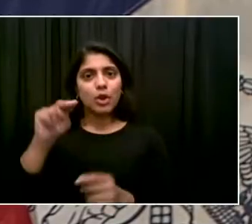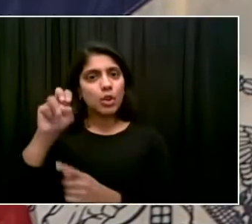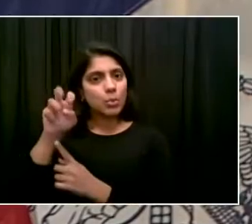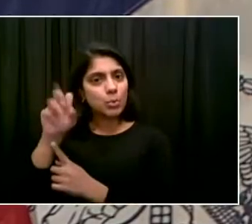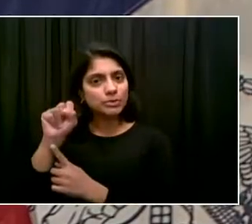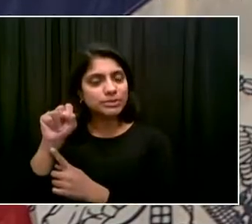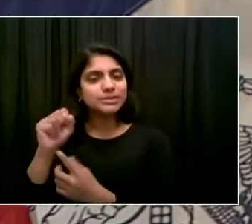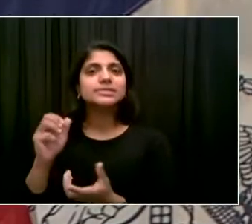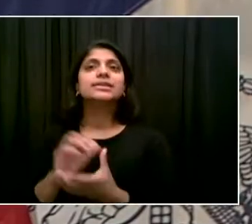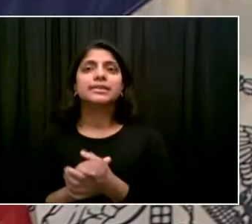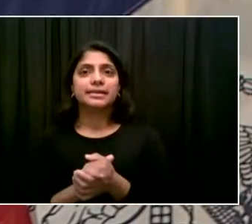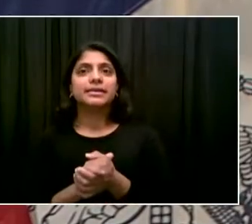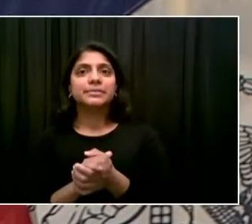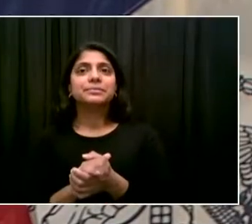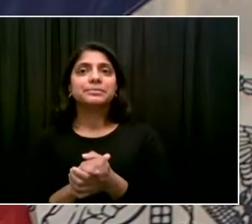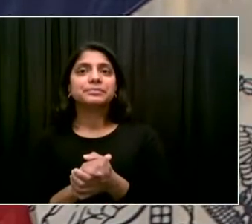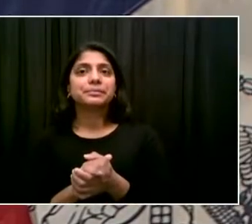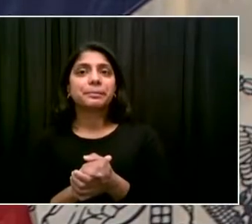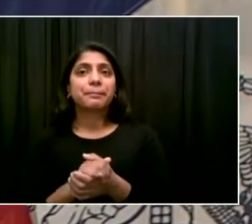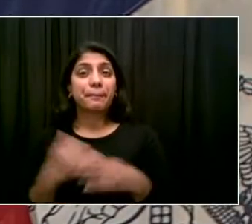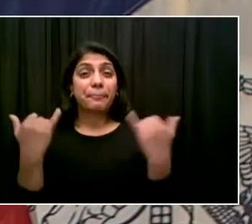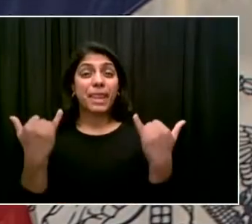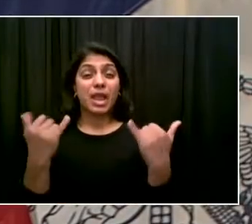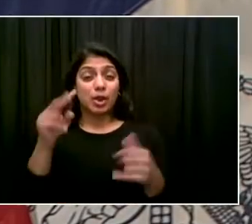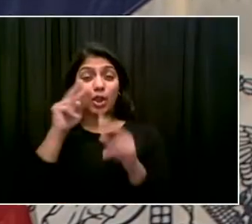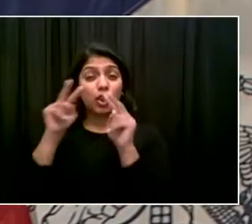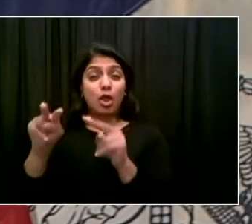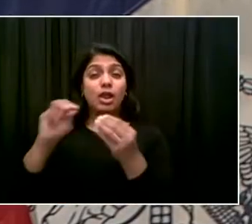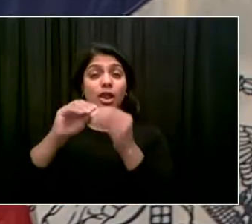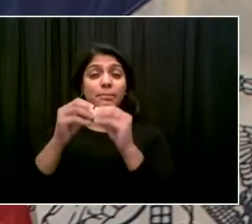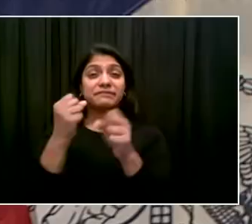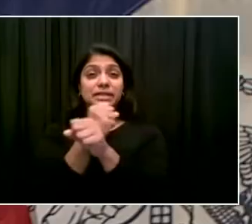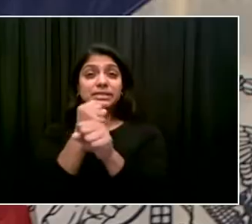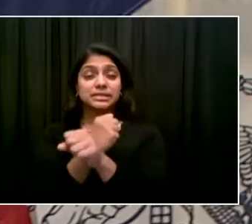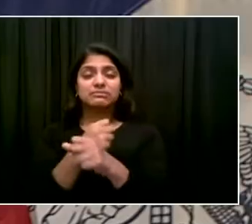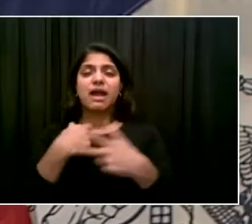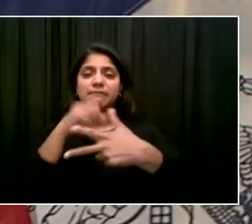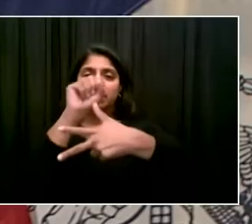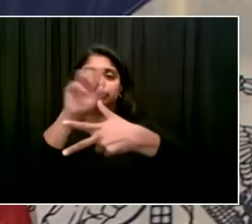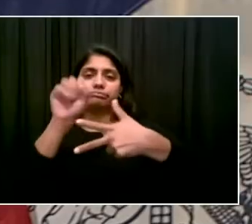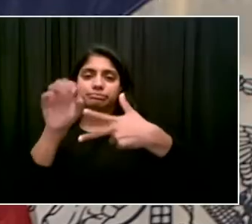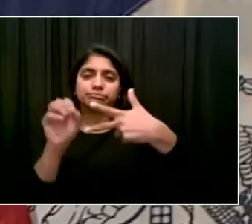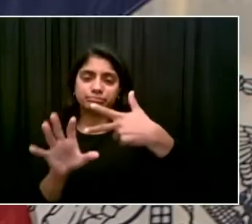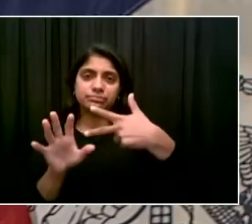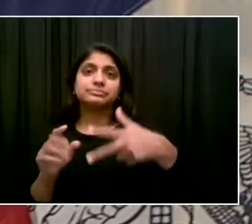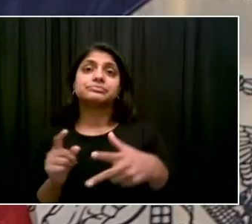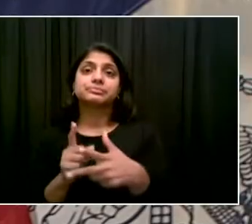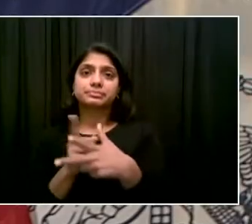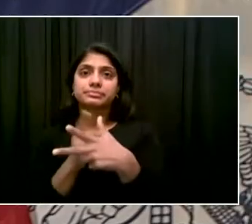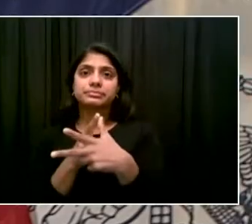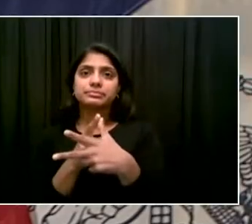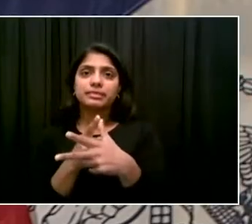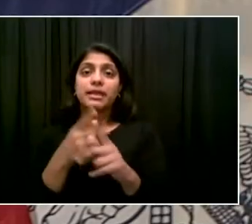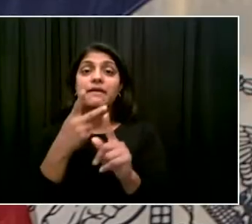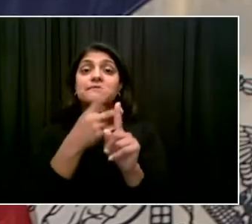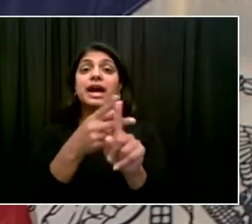THINGS HAPPENING TODAY. AS WE DO EVERY DAY LET'S GO OVER OUR INDICATORS.